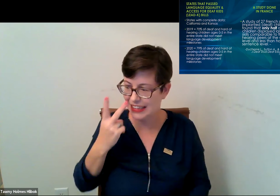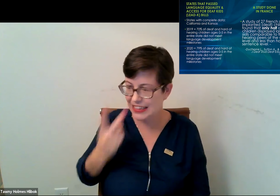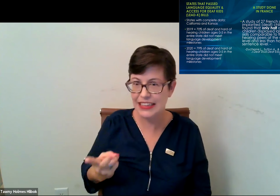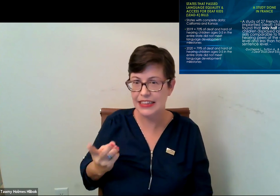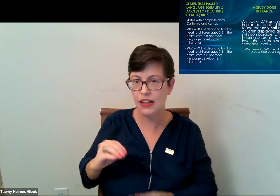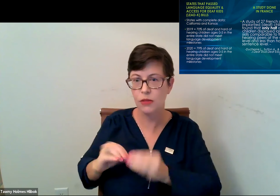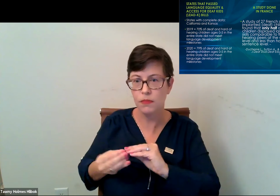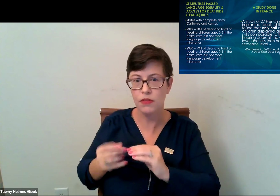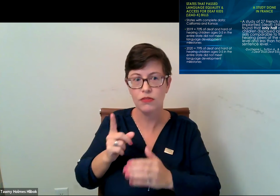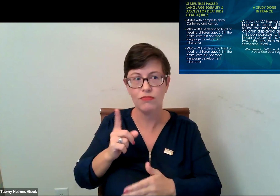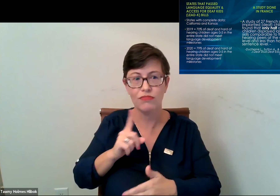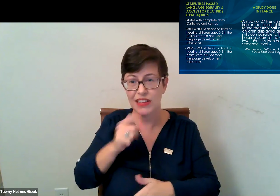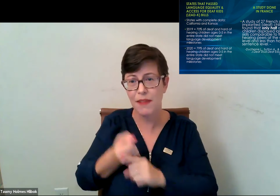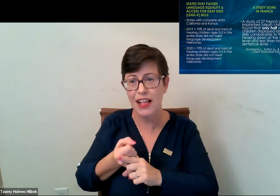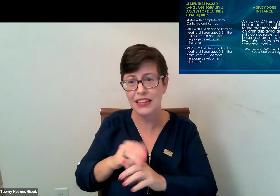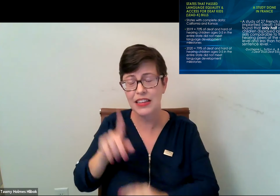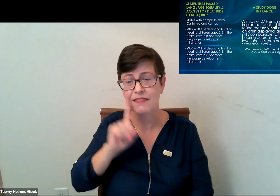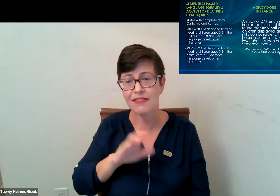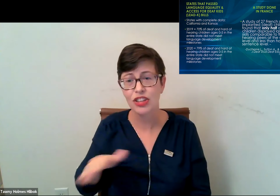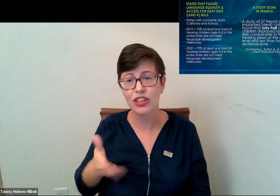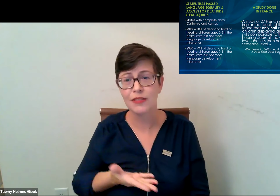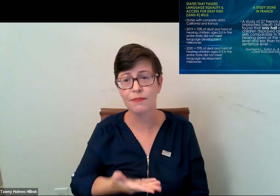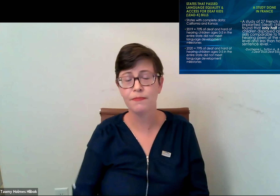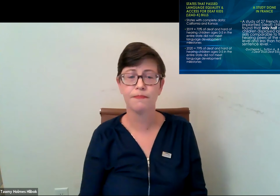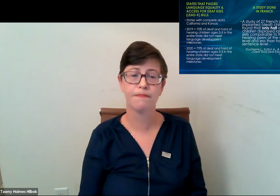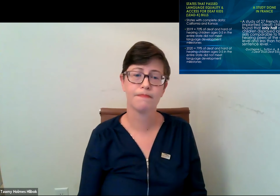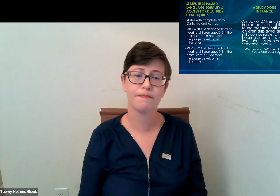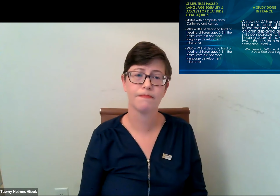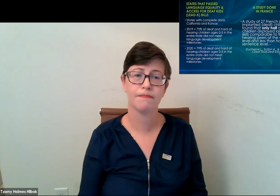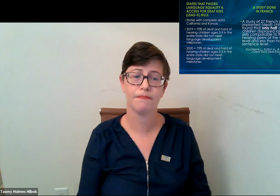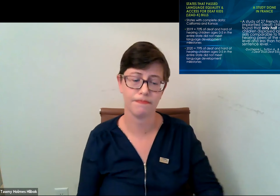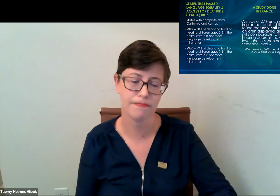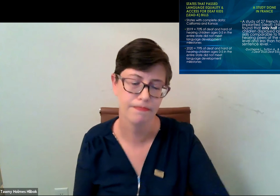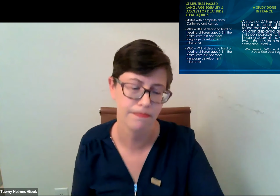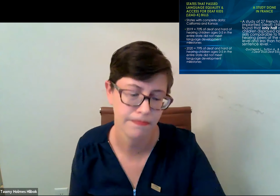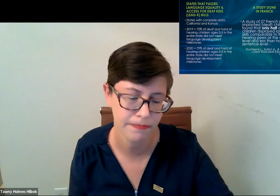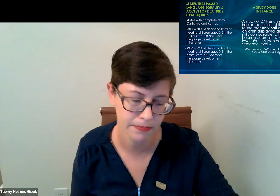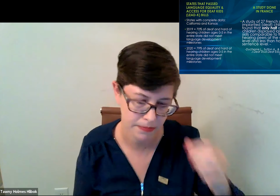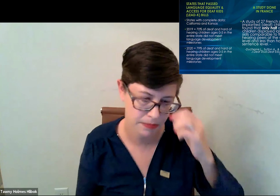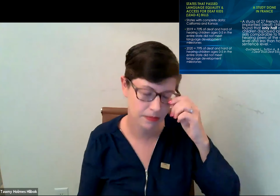A student has speech ability, if you look at the juxtaposition of the numbers for deaf children, you see the picture that that paints.